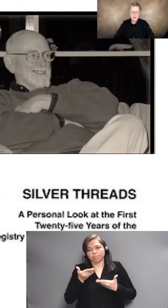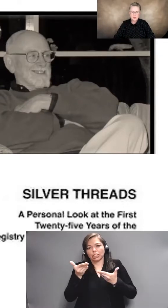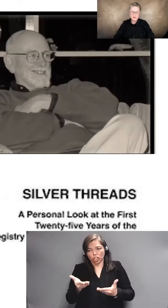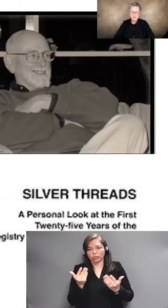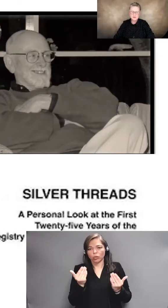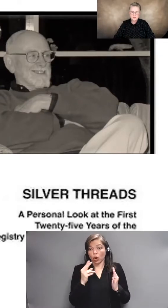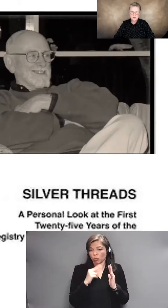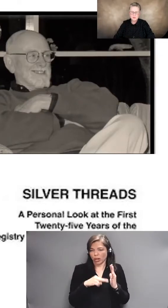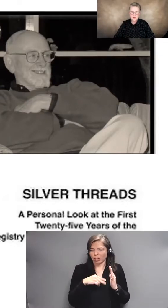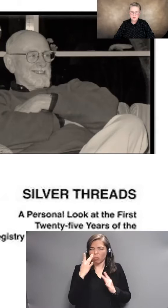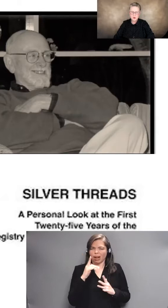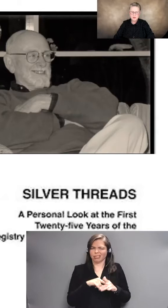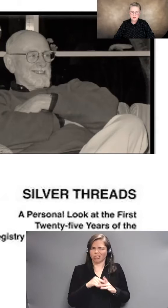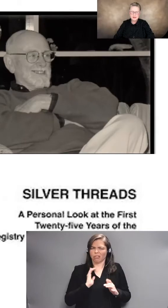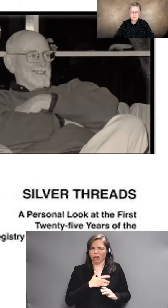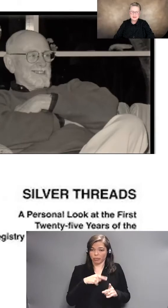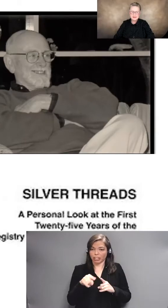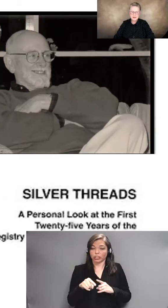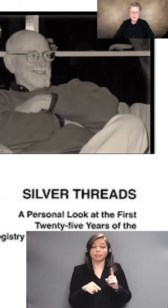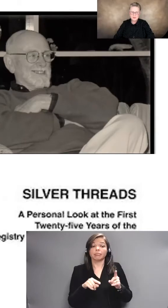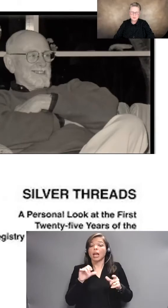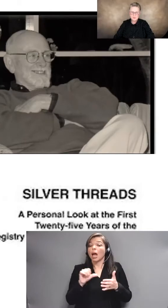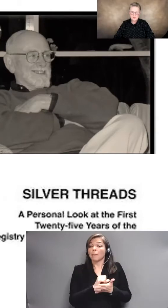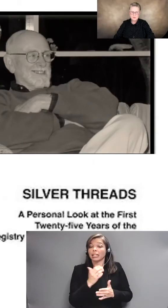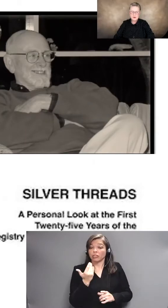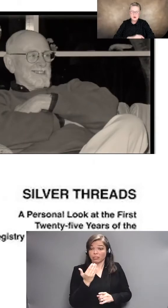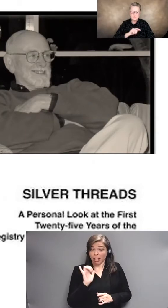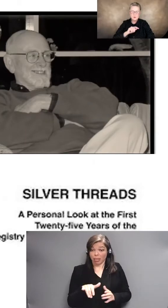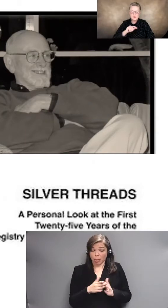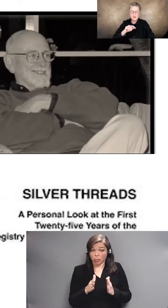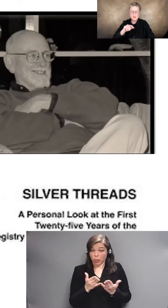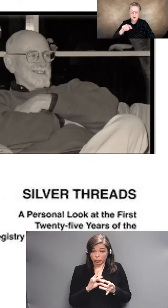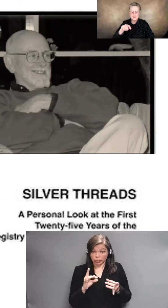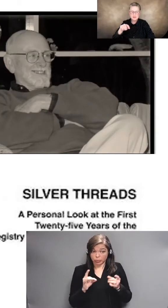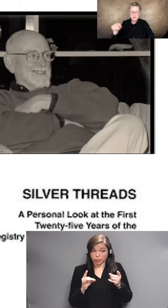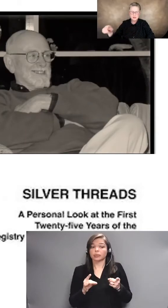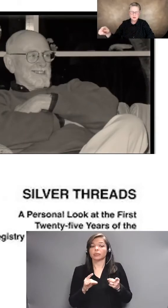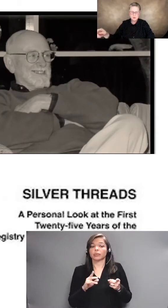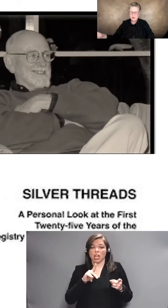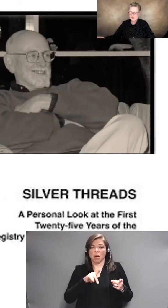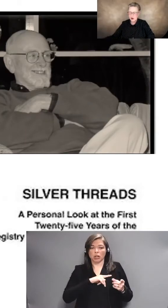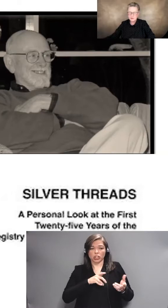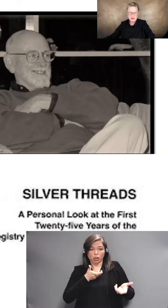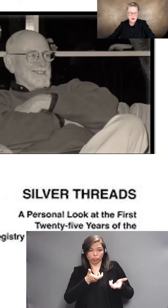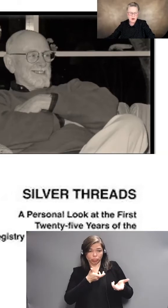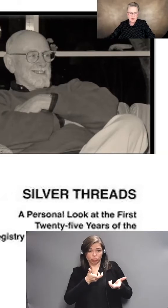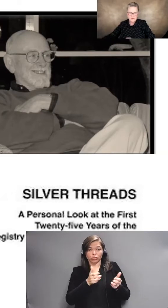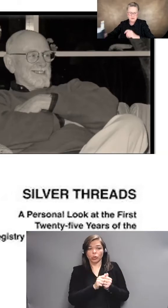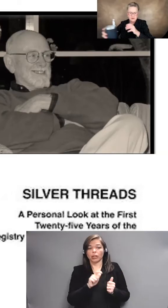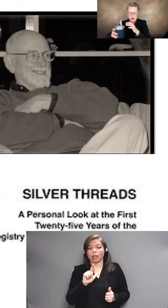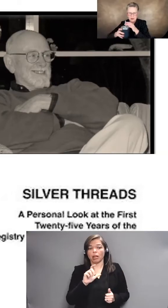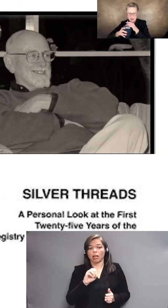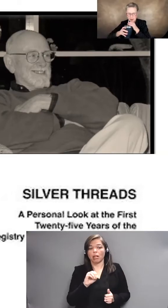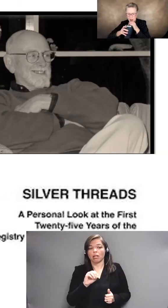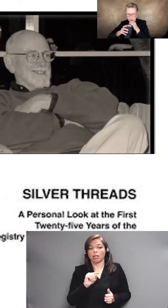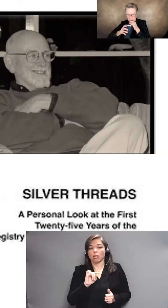page 15 of that book he said, from personal conversation with Lottie Riekehof sorry